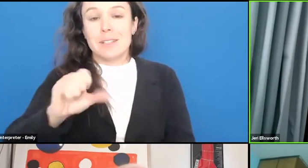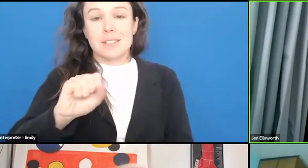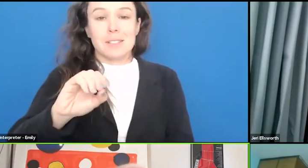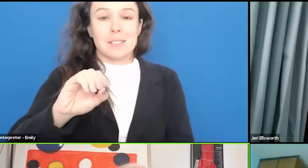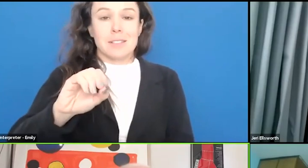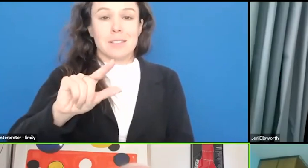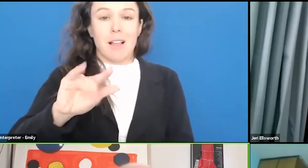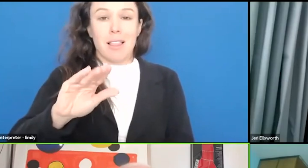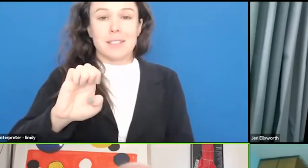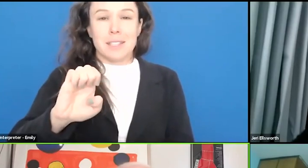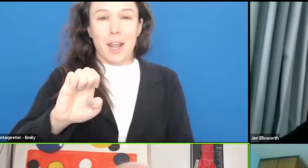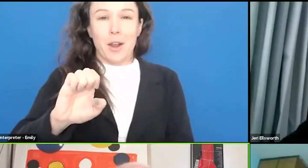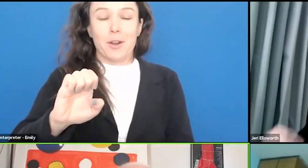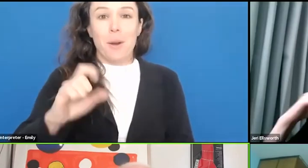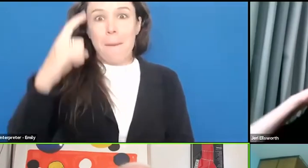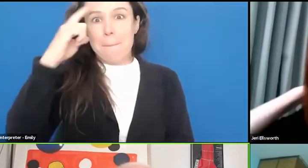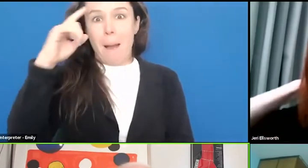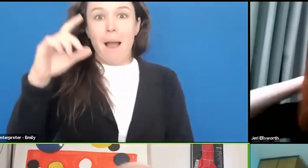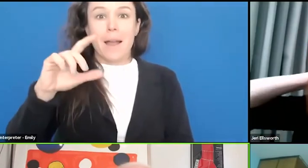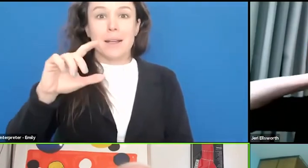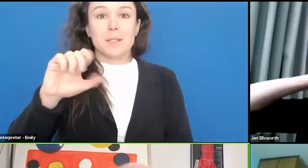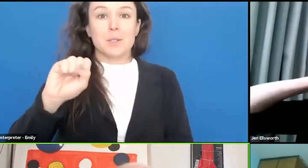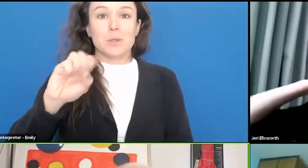Well and so much of game design is about that -- is how do you